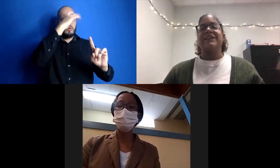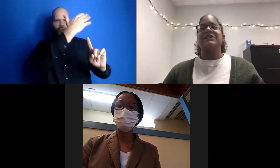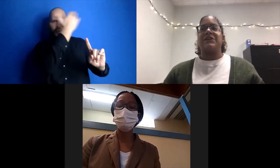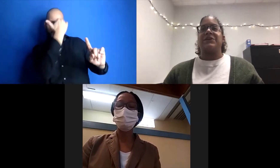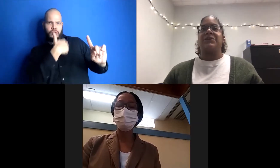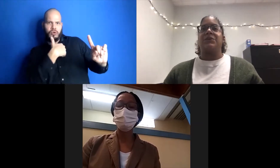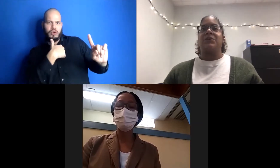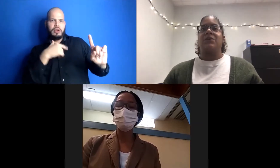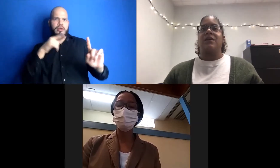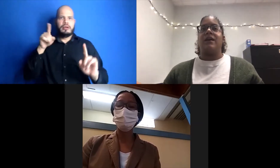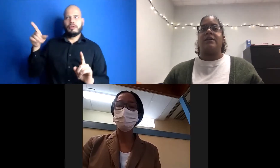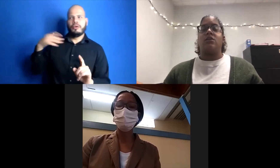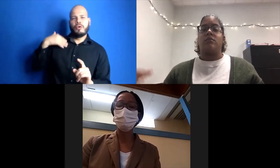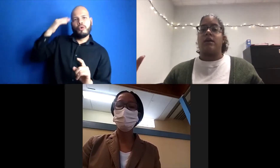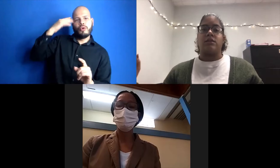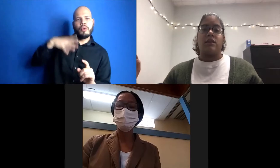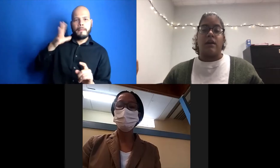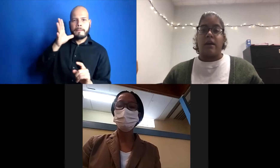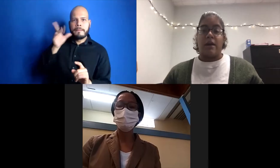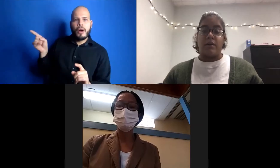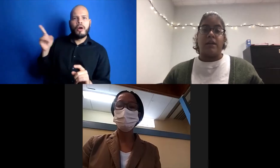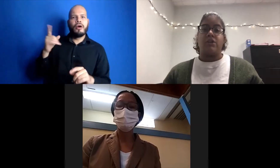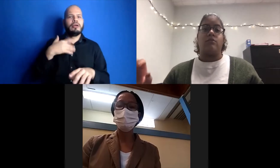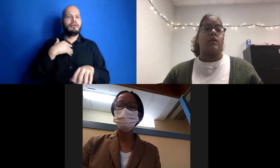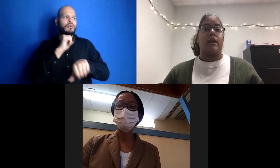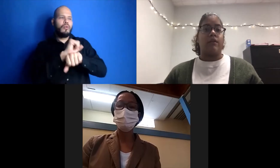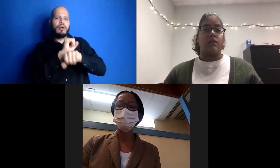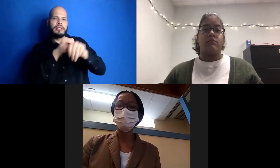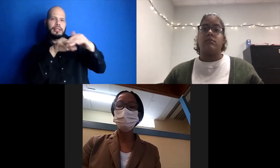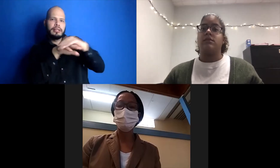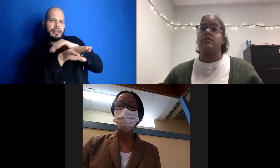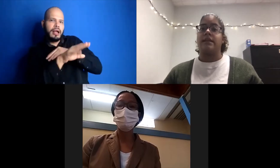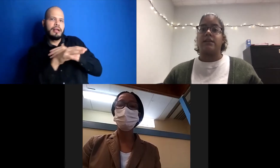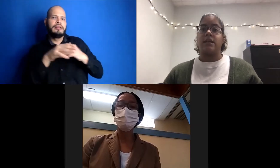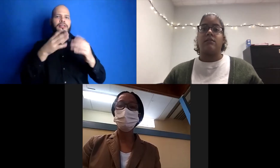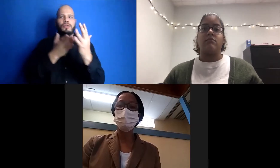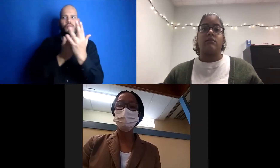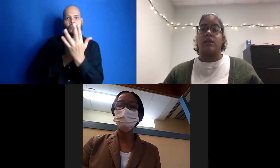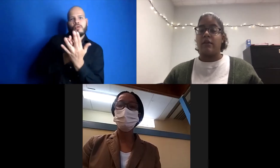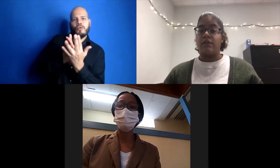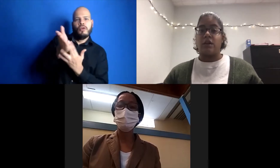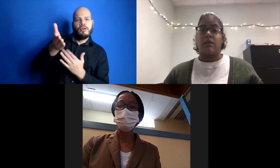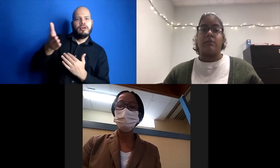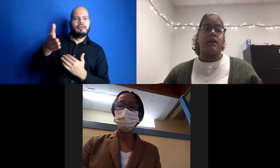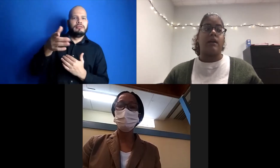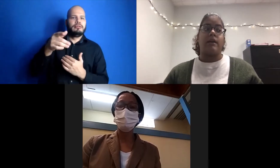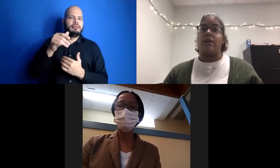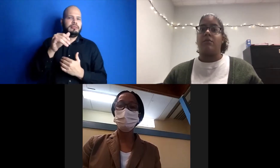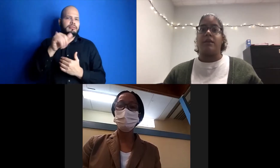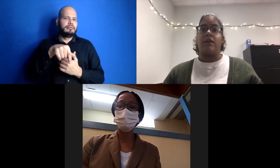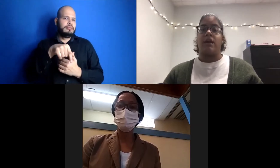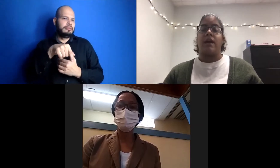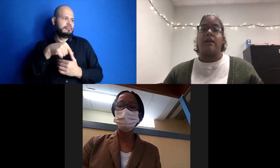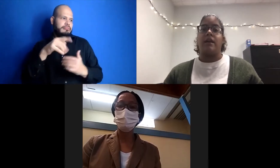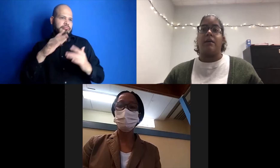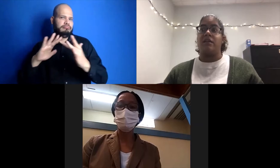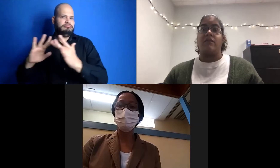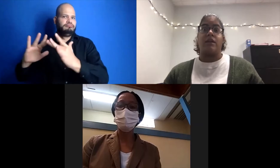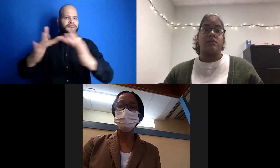so I told him outside application whatever sent it got the job and now I'm here and I'm loving it so